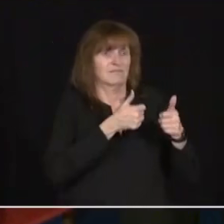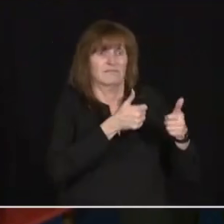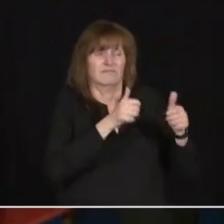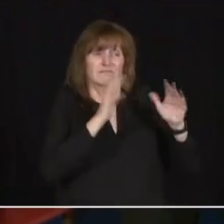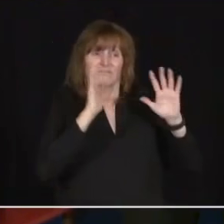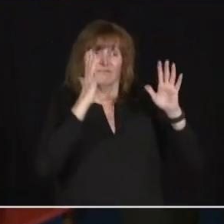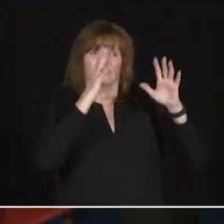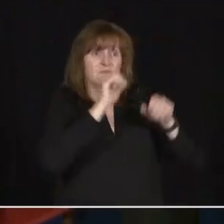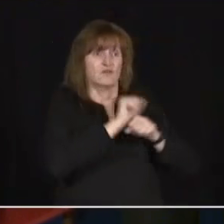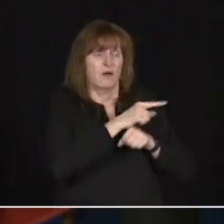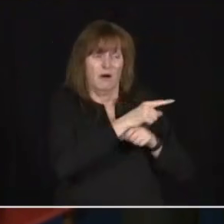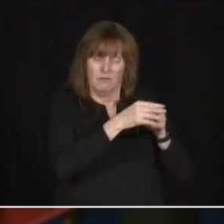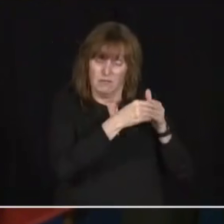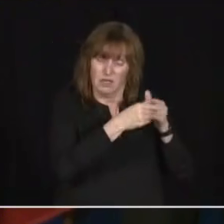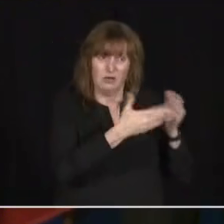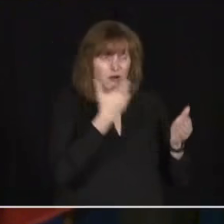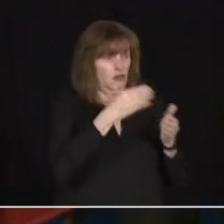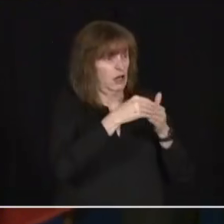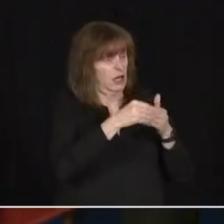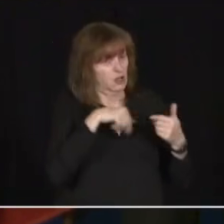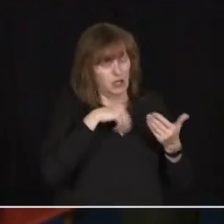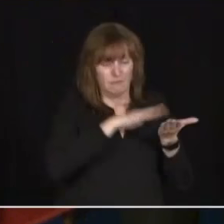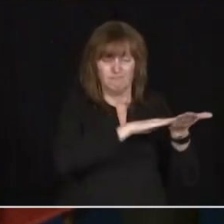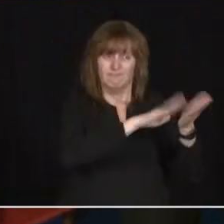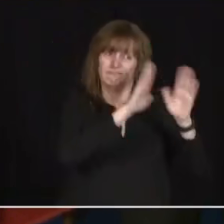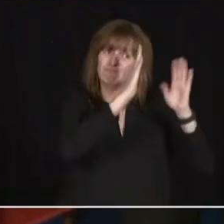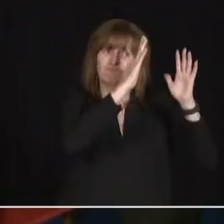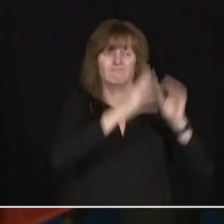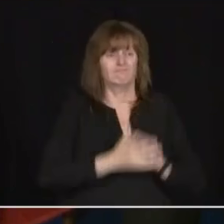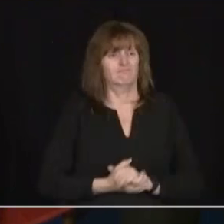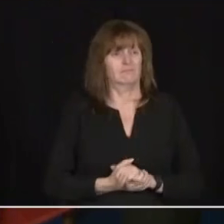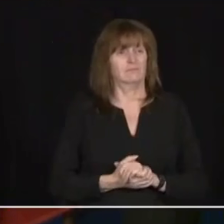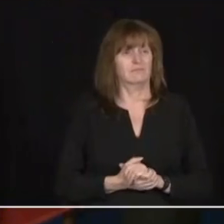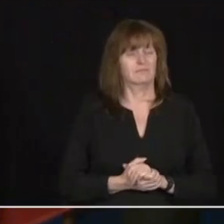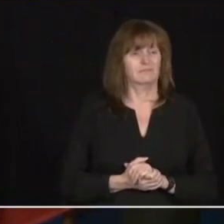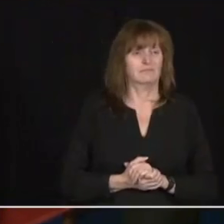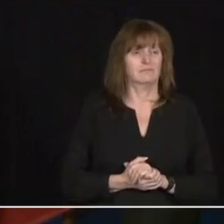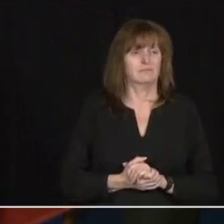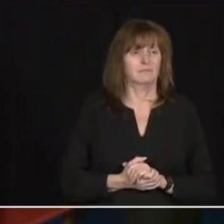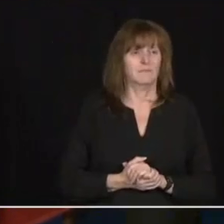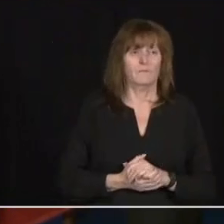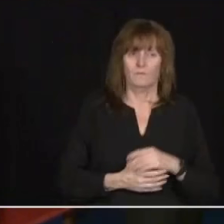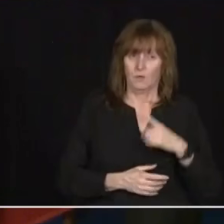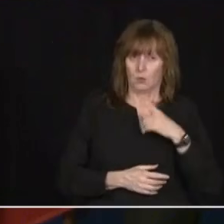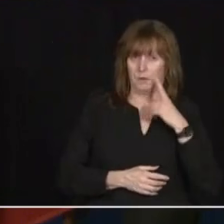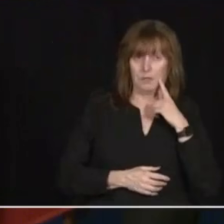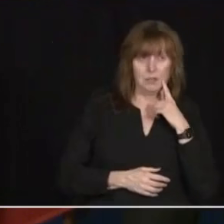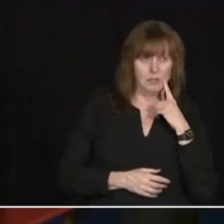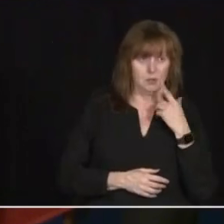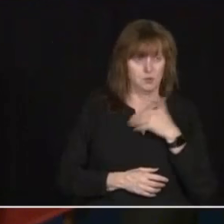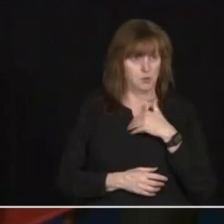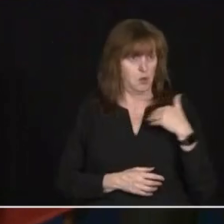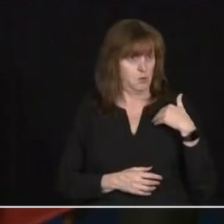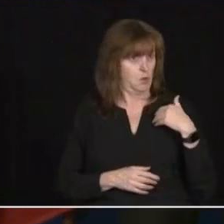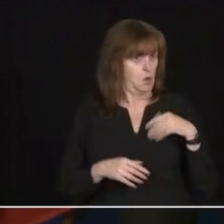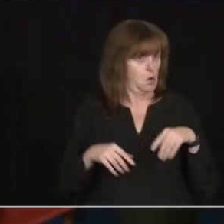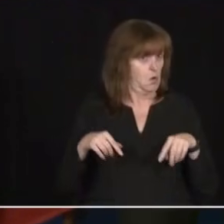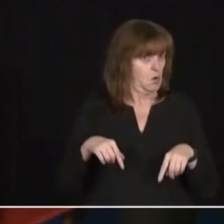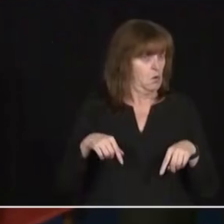incredible job being a true leader in that arena. Premier, do you think maybe in Toronto there should be some